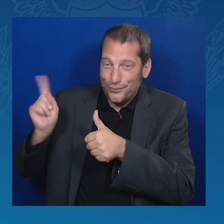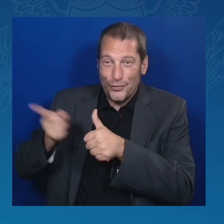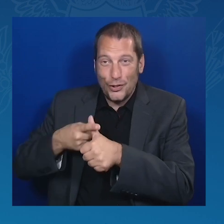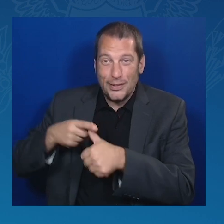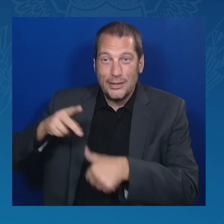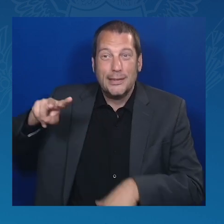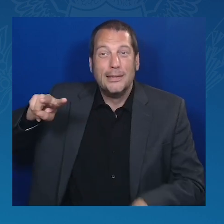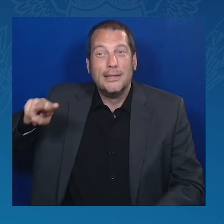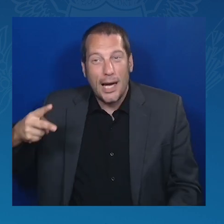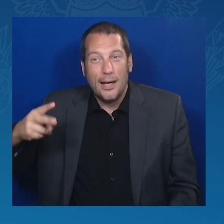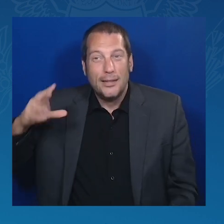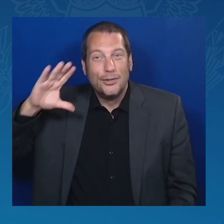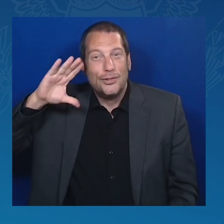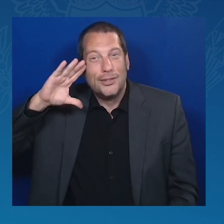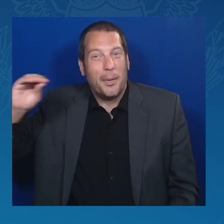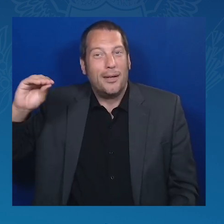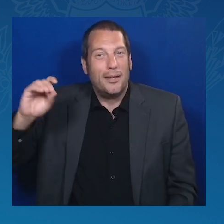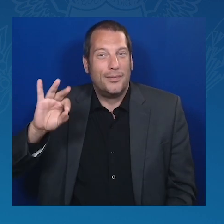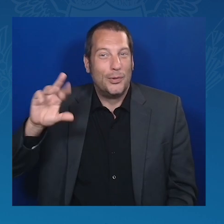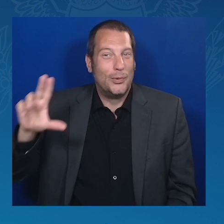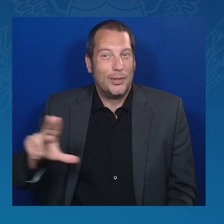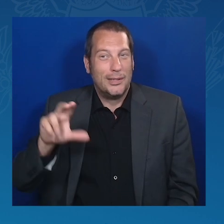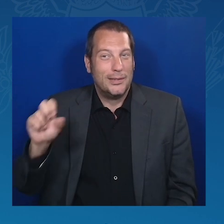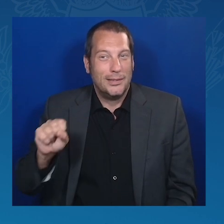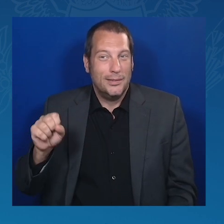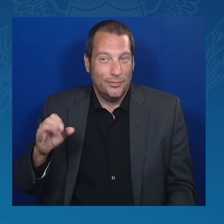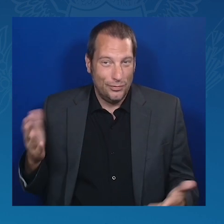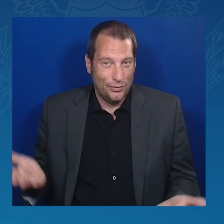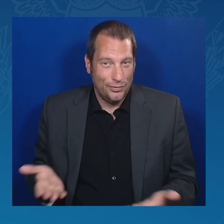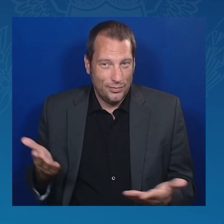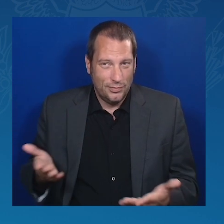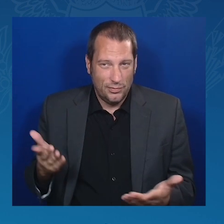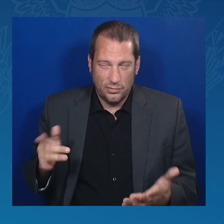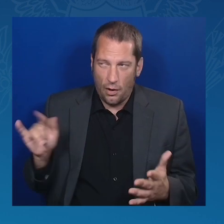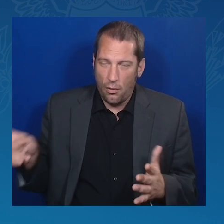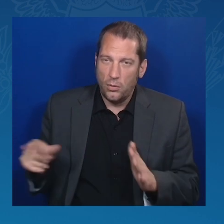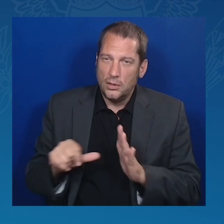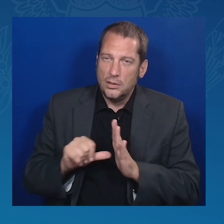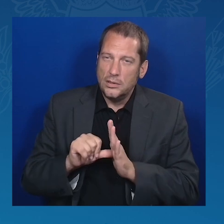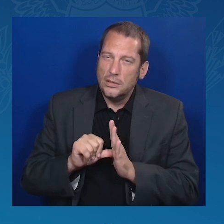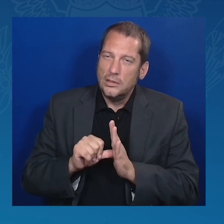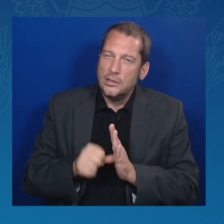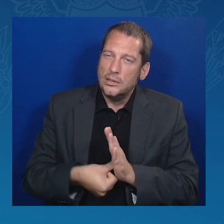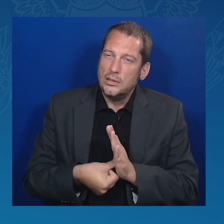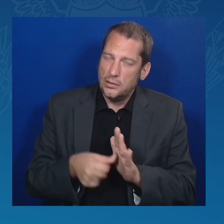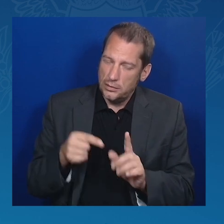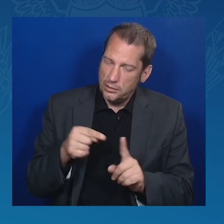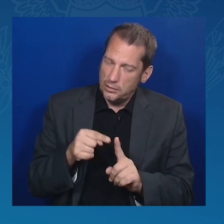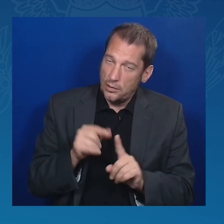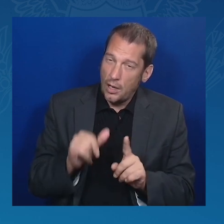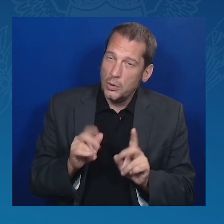I think they are both emphasizing that this is an issue that impacts all people in our country, regardless of your gender,